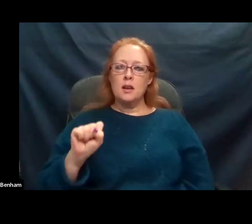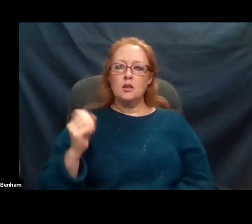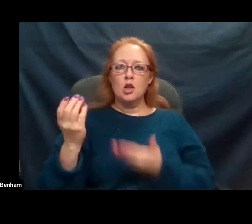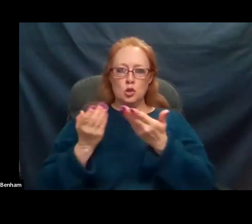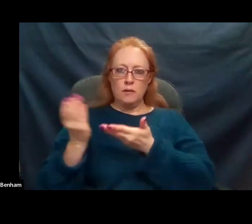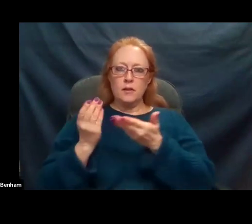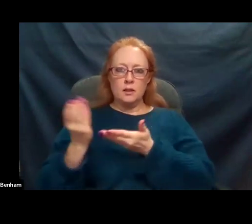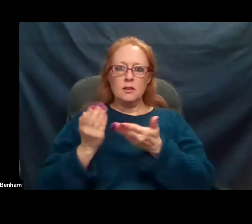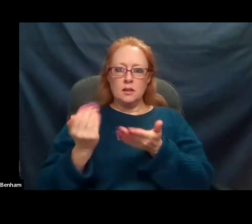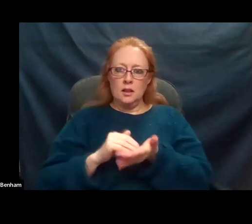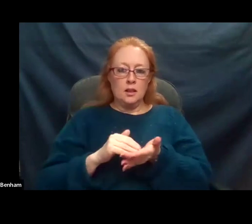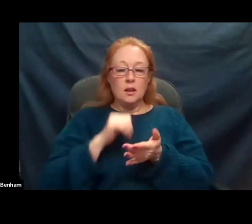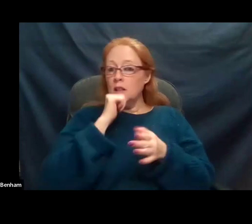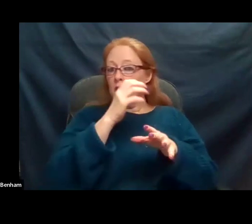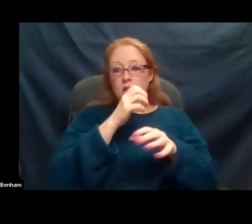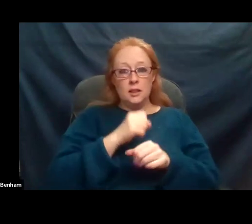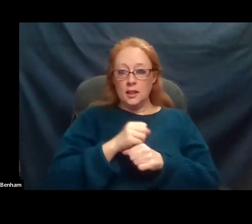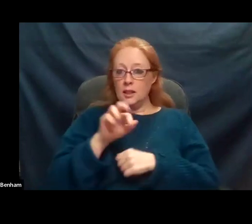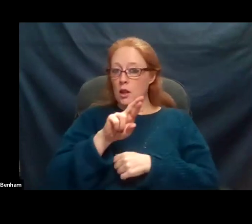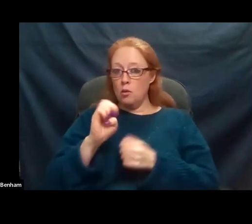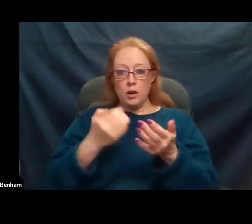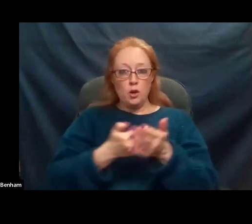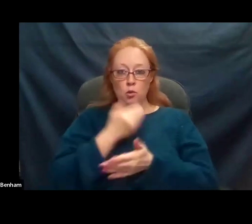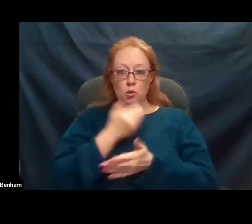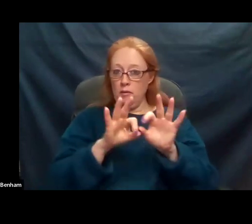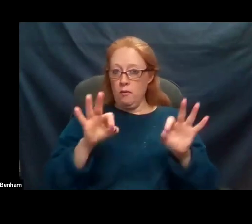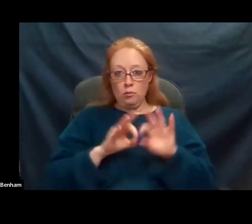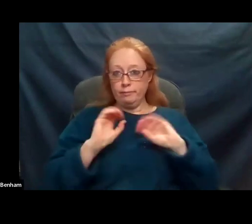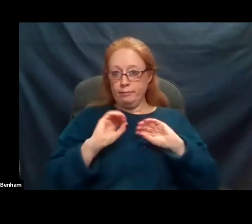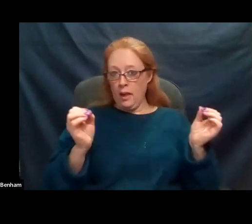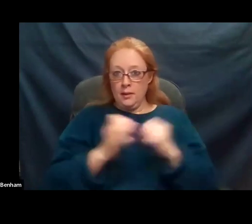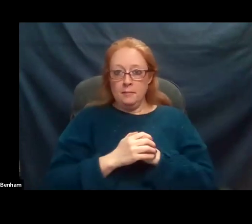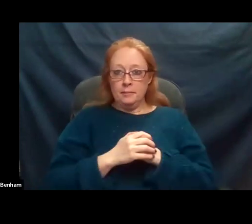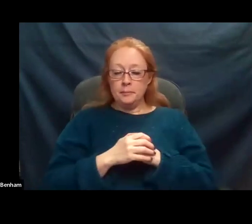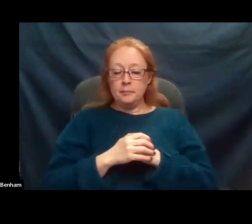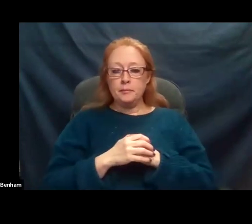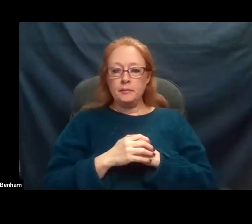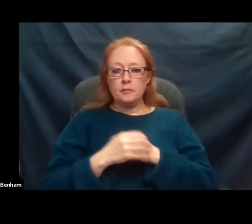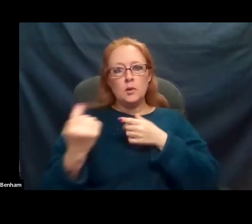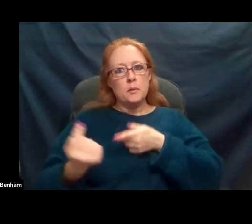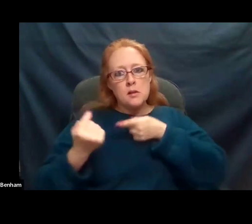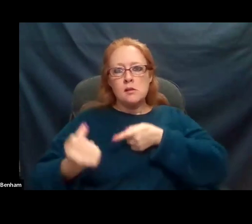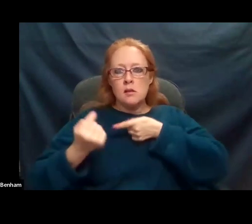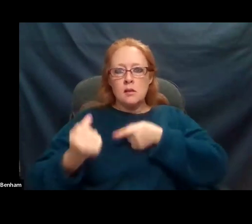And I've helping a consumer since like beginning of November to get her KanCare and get HCBS services turned back on. Because she never did receive her KanCare renewal notices or anything like that.